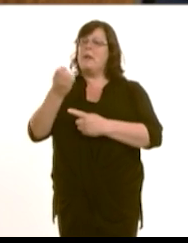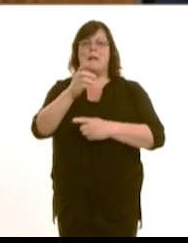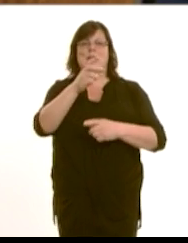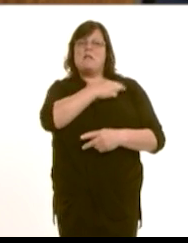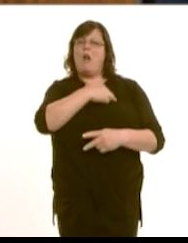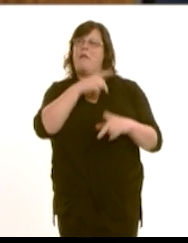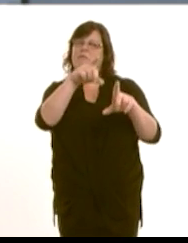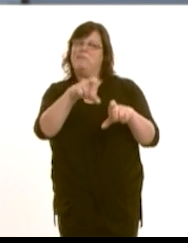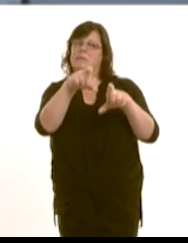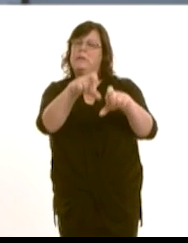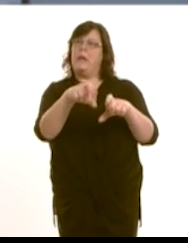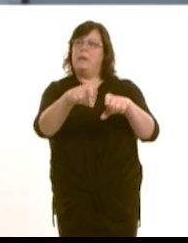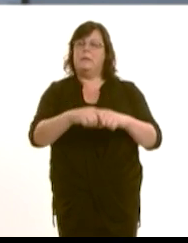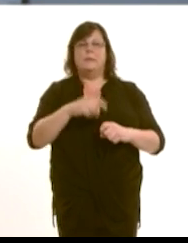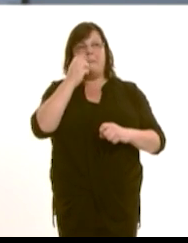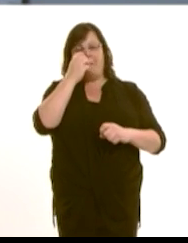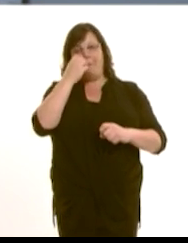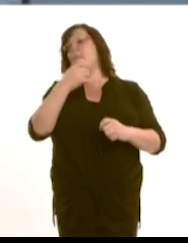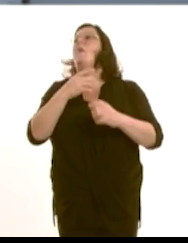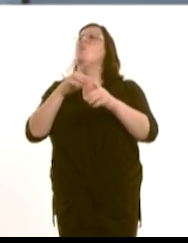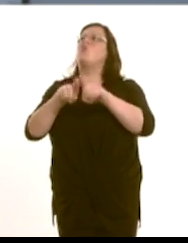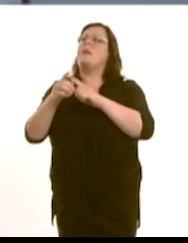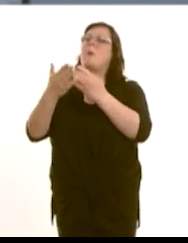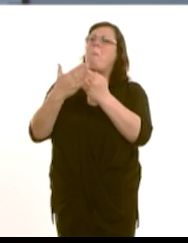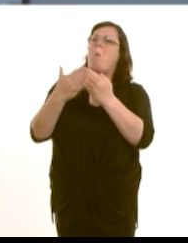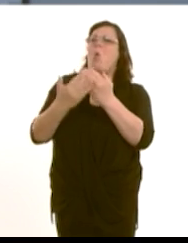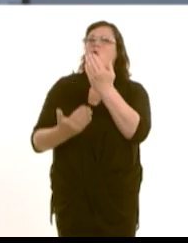I mean, very often, we do focus on attracting new staff into the health service, but, in